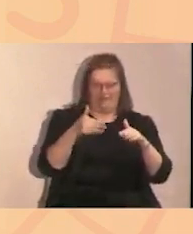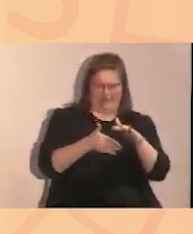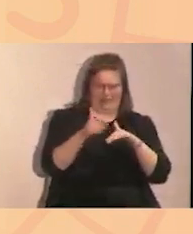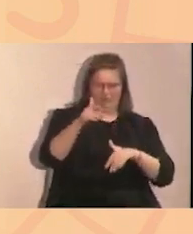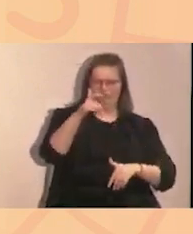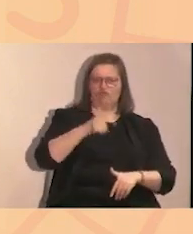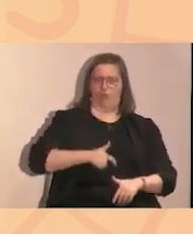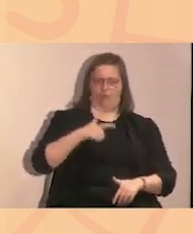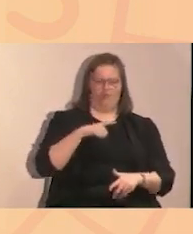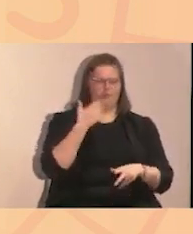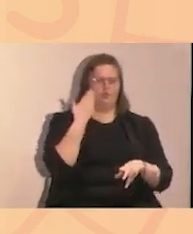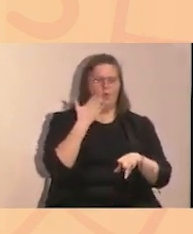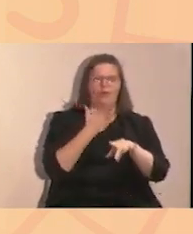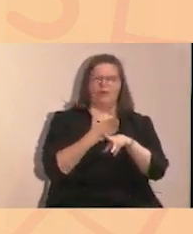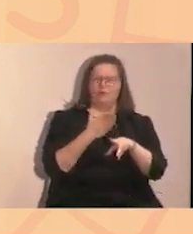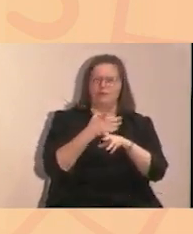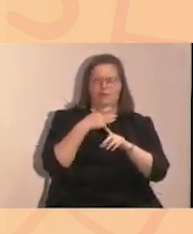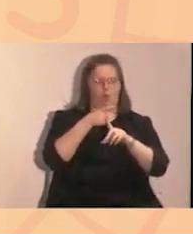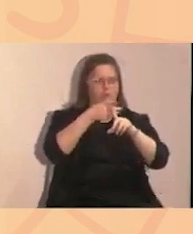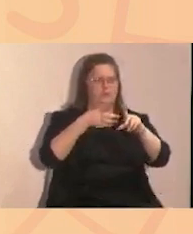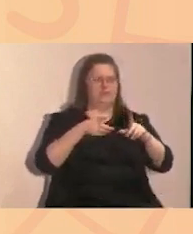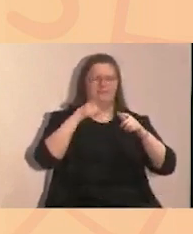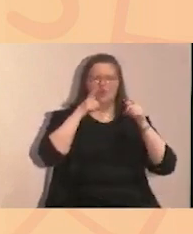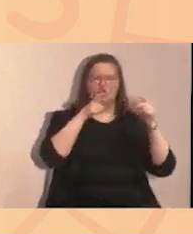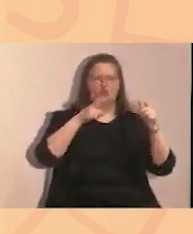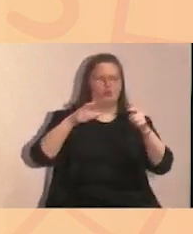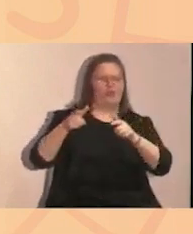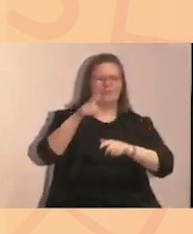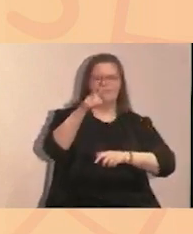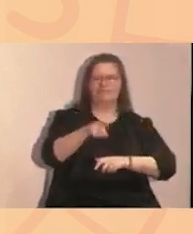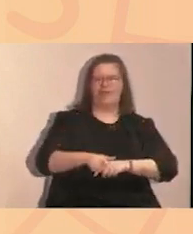having always worked in to find curatorial spaces for Indigenous people.